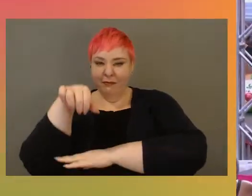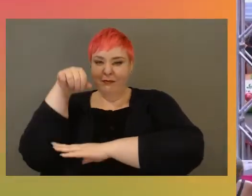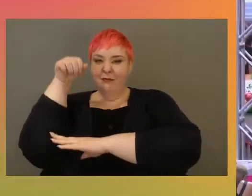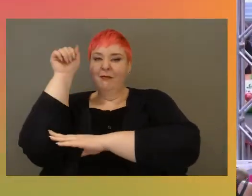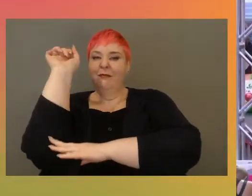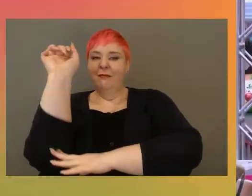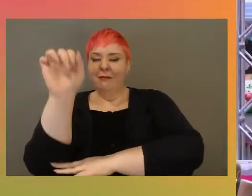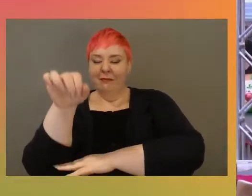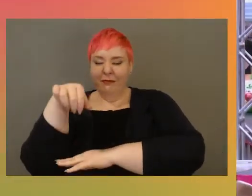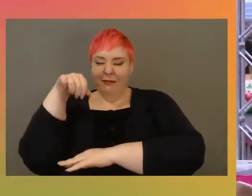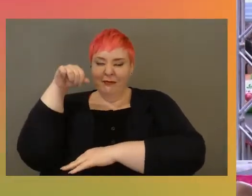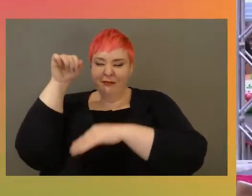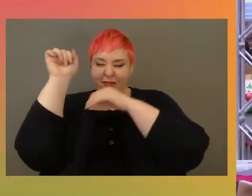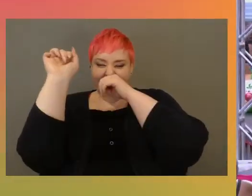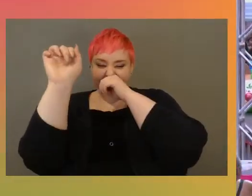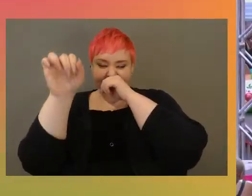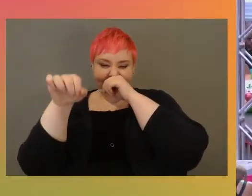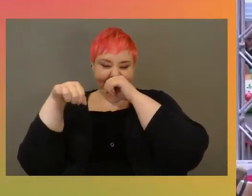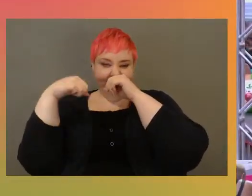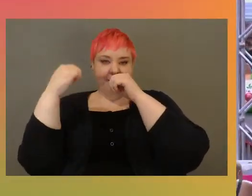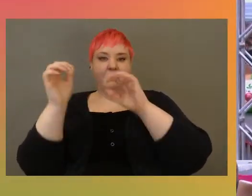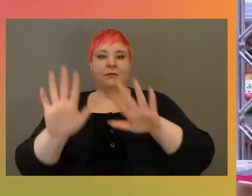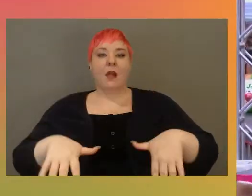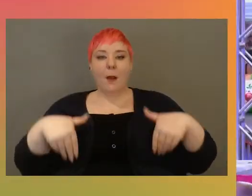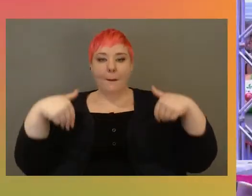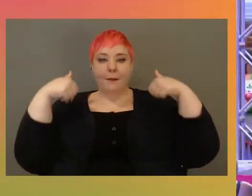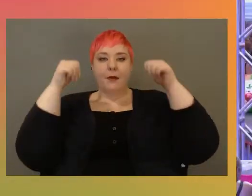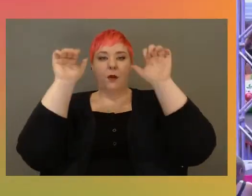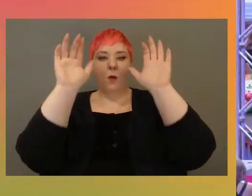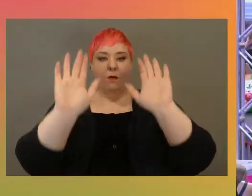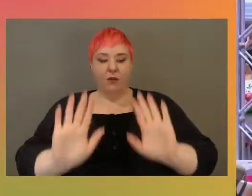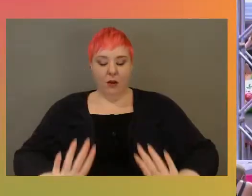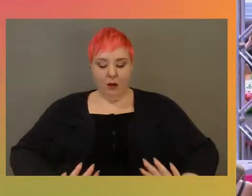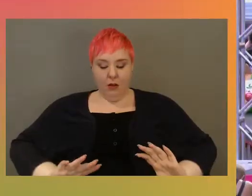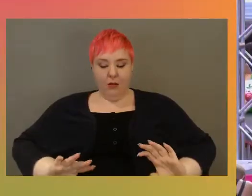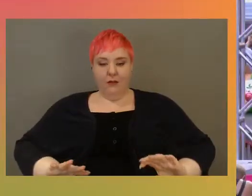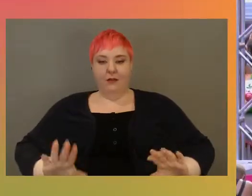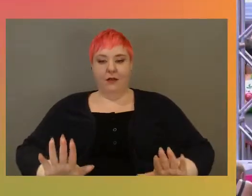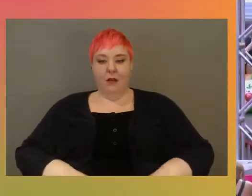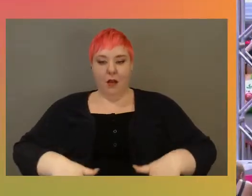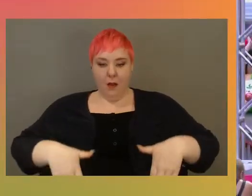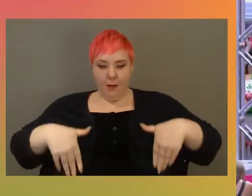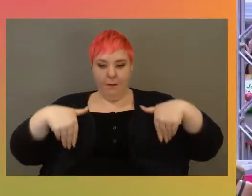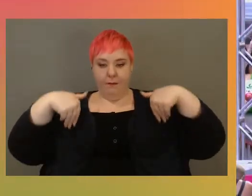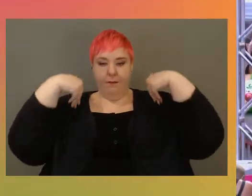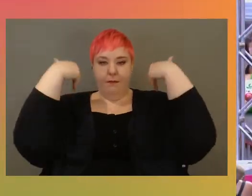POSE OF THE STAFF. SIMPLE CROSS LEG AND RIGHT SHIN IN FRONT, HAVE YOUR HANDS IN